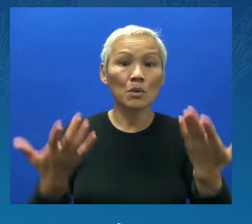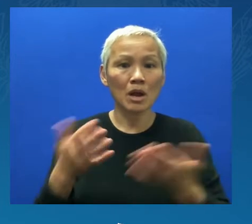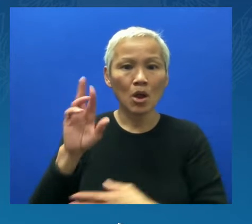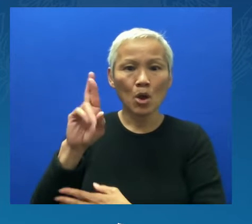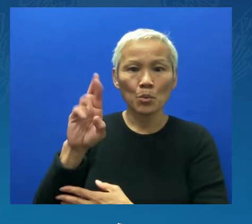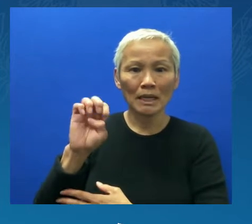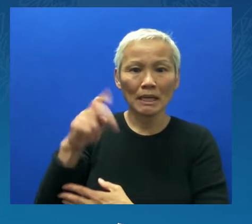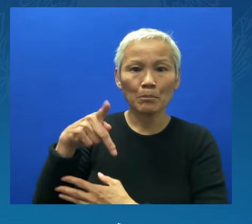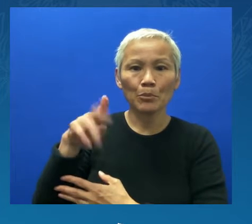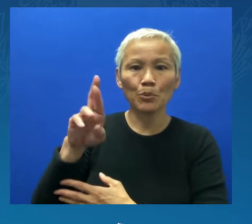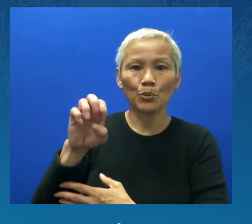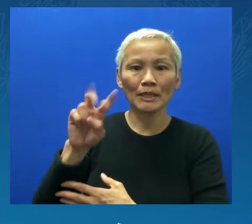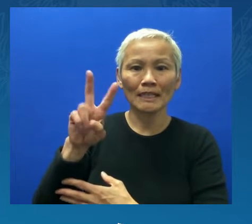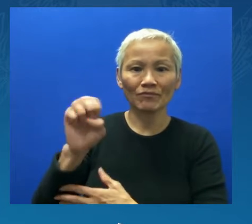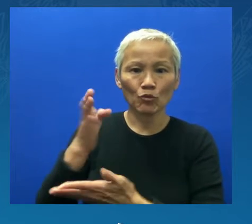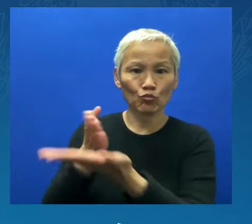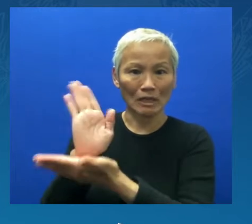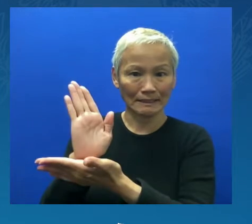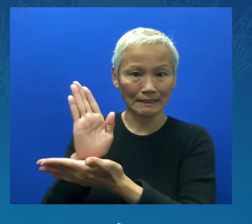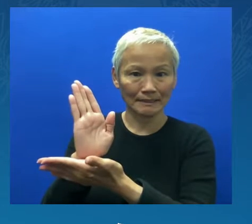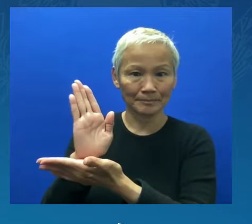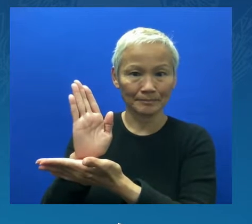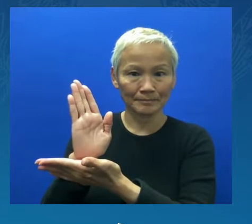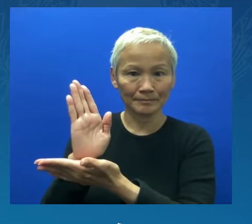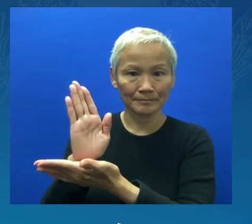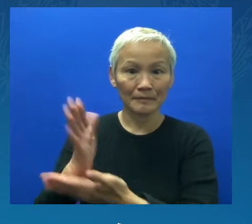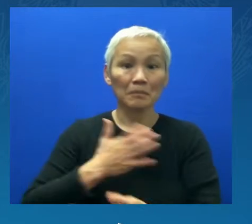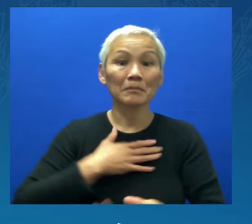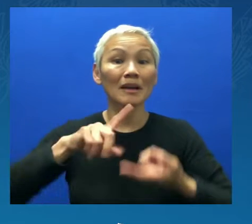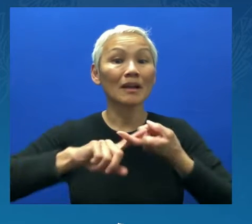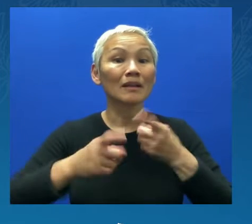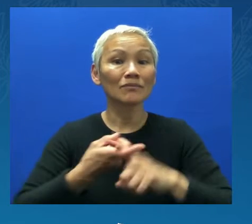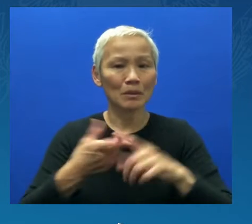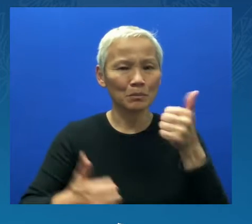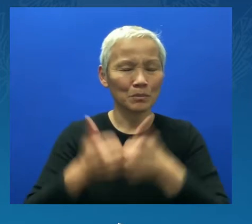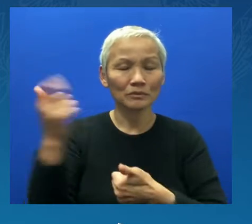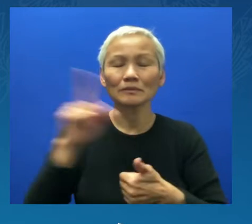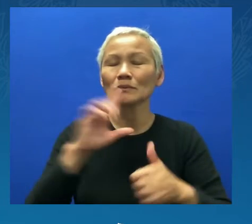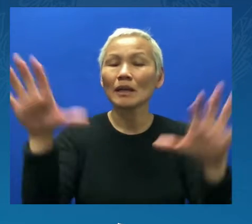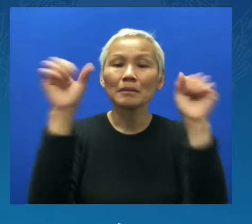and the incredible 49th vice president of the United States, Kamala Harris.